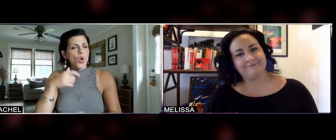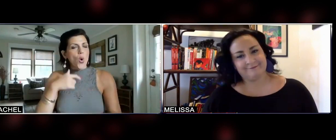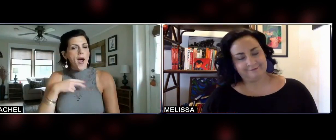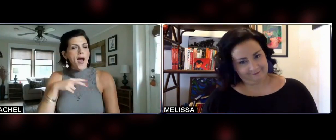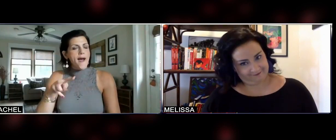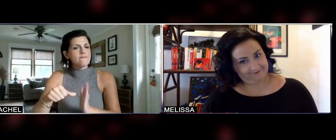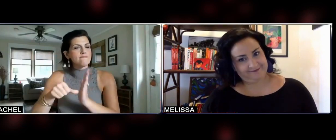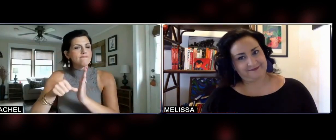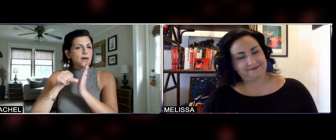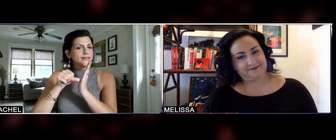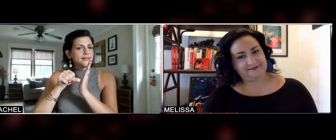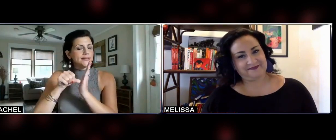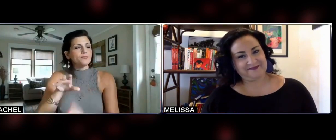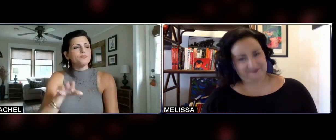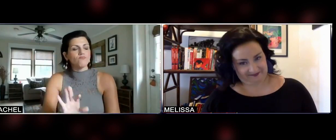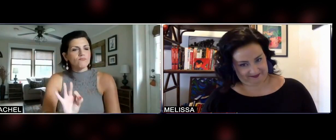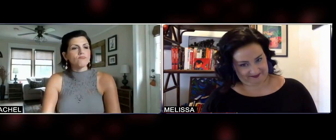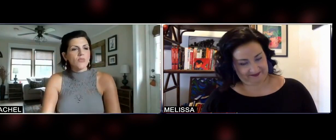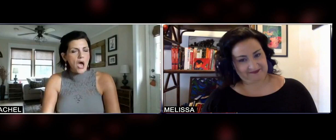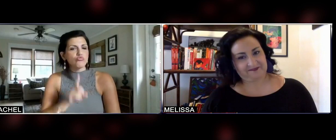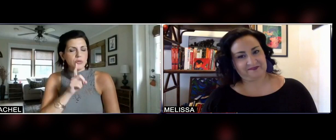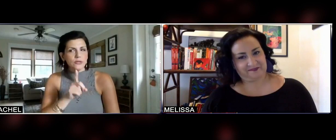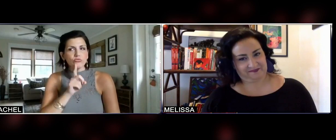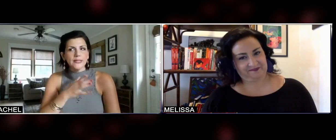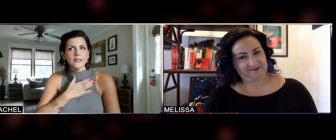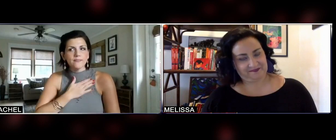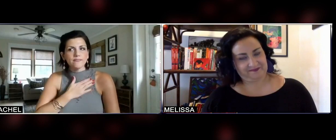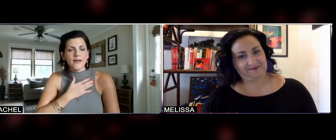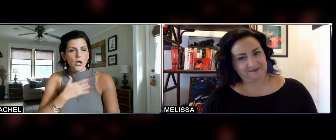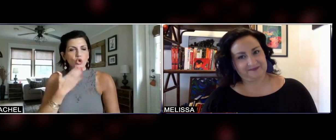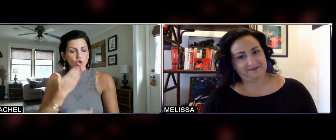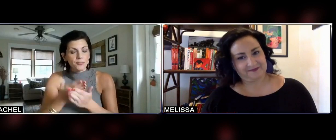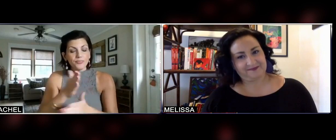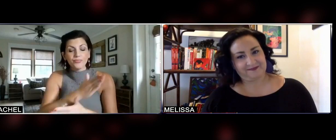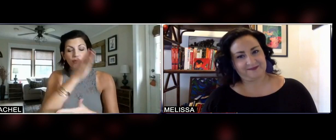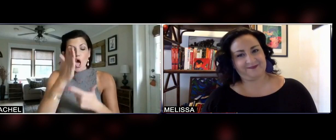The producers really pulled it off. I was impressed. I really feel good about that.